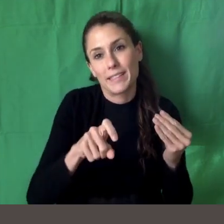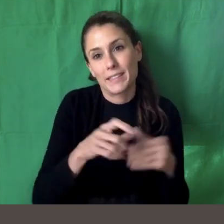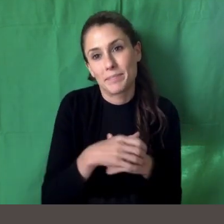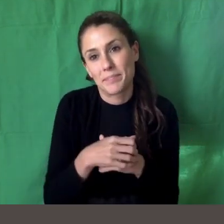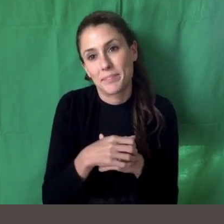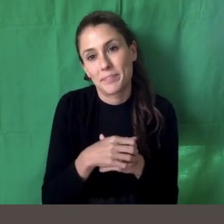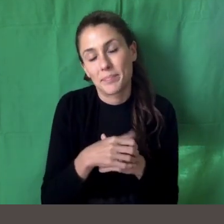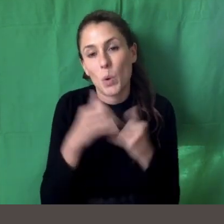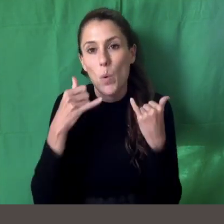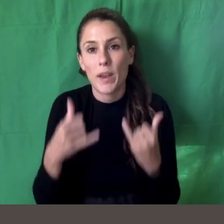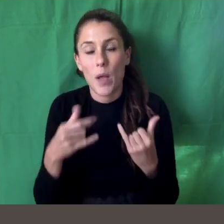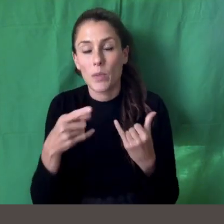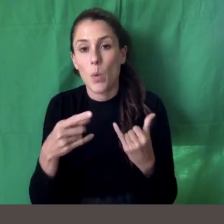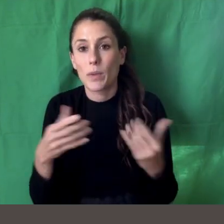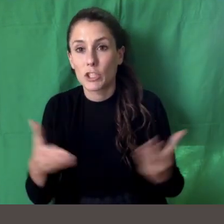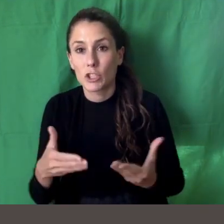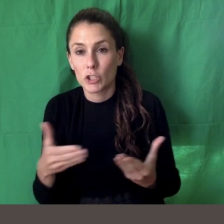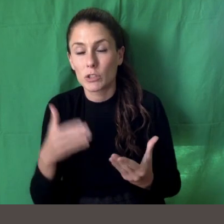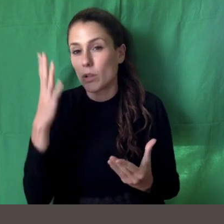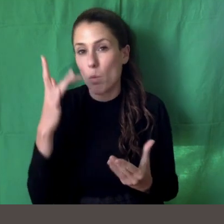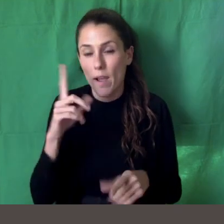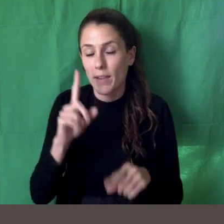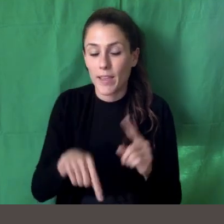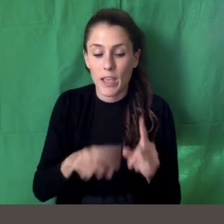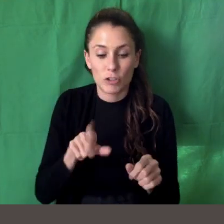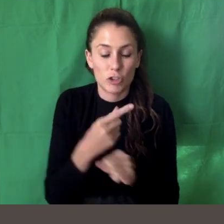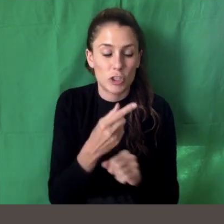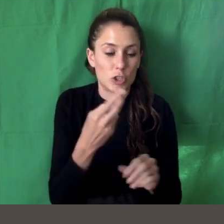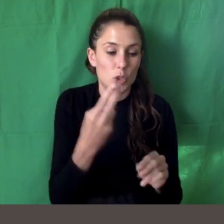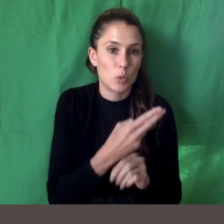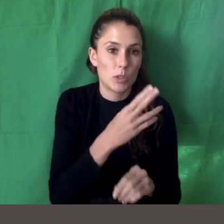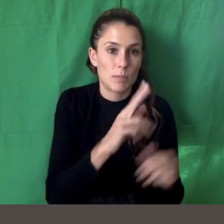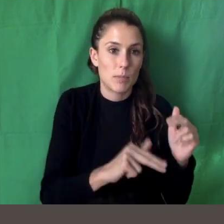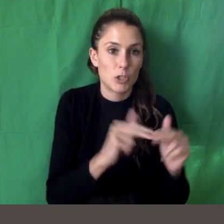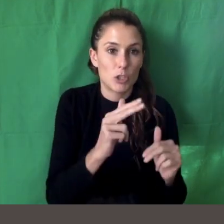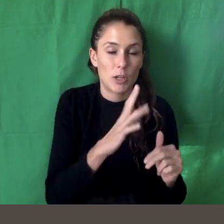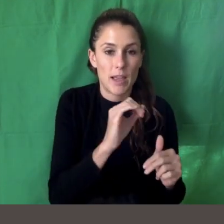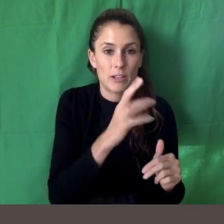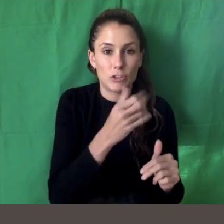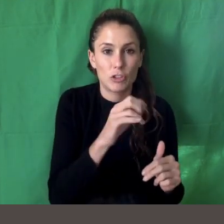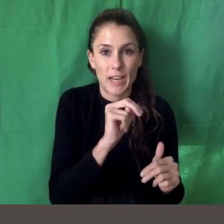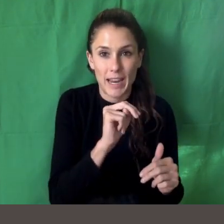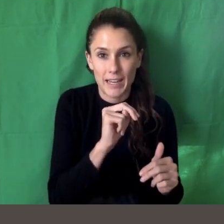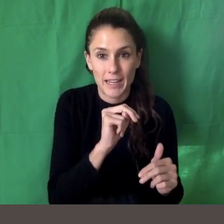Now that we're here why can't we just use a builder and chain in Golang?